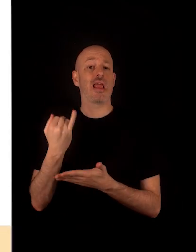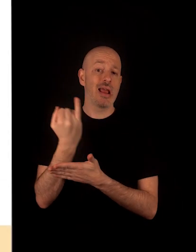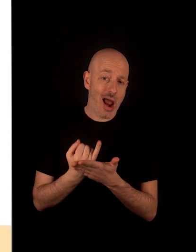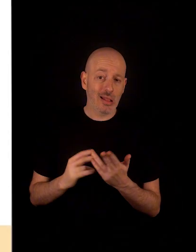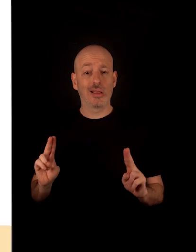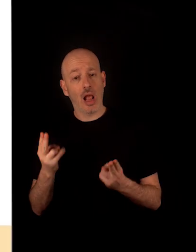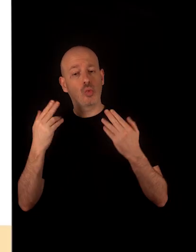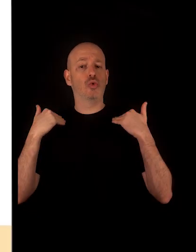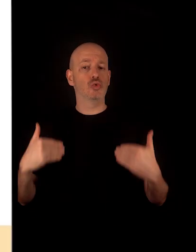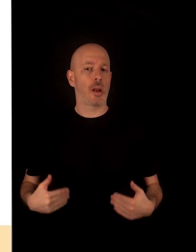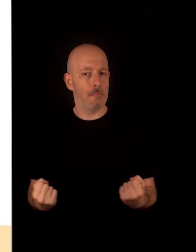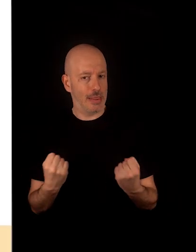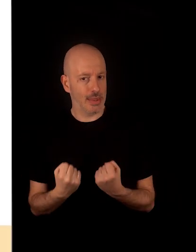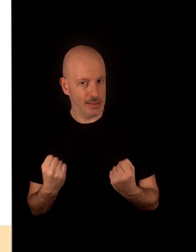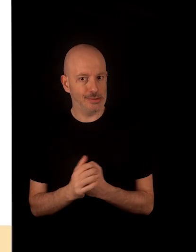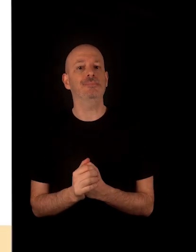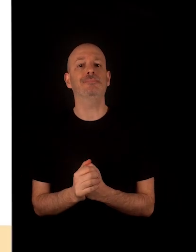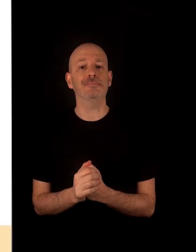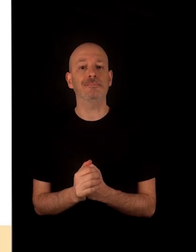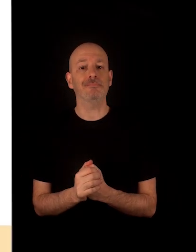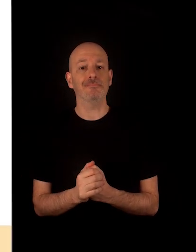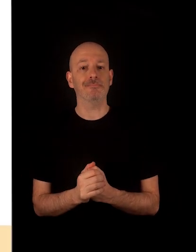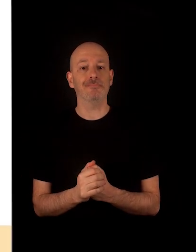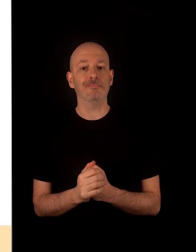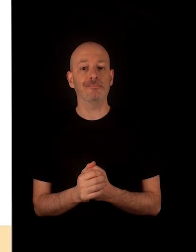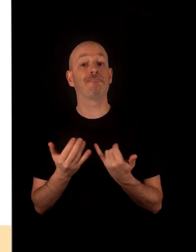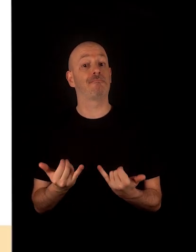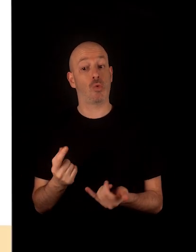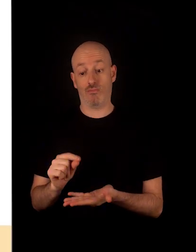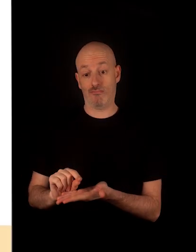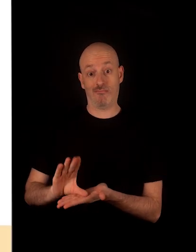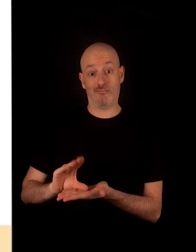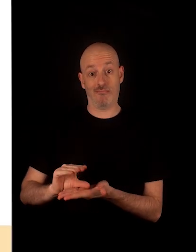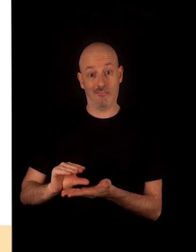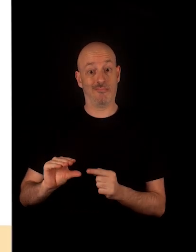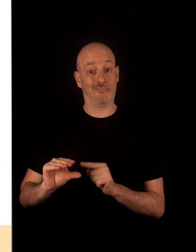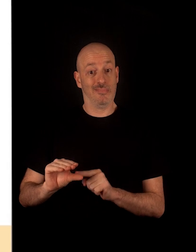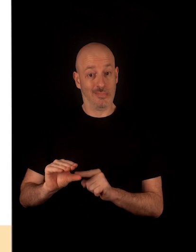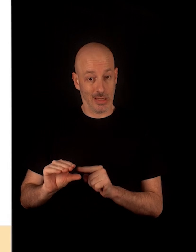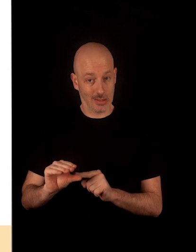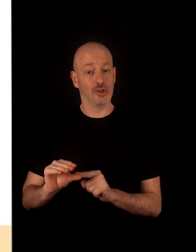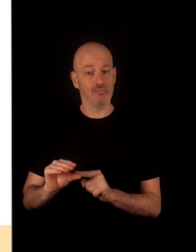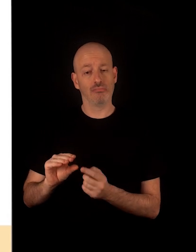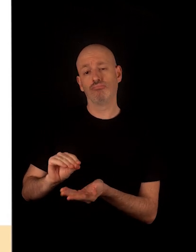and all of these can be discussed with our team. Here we have an example of a residency project.